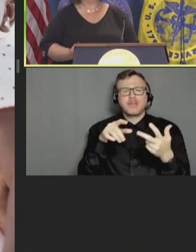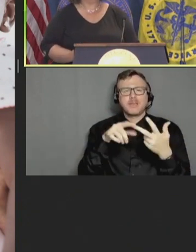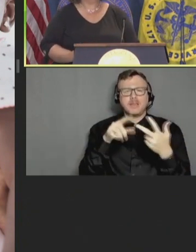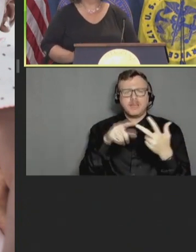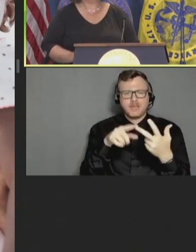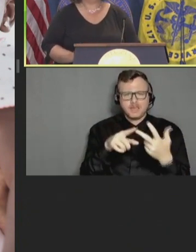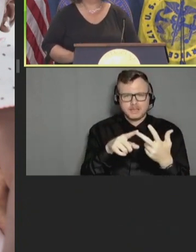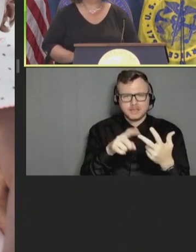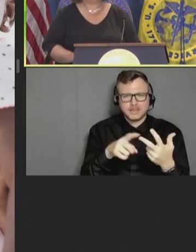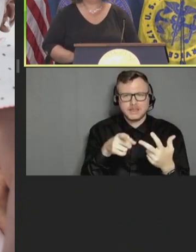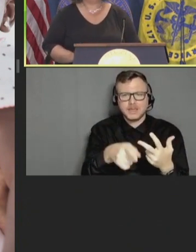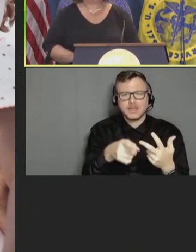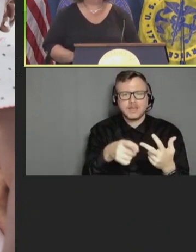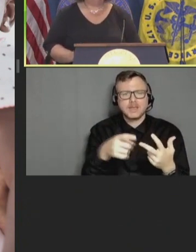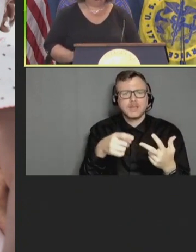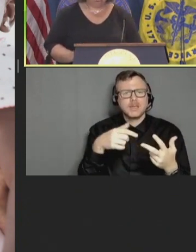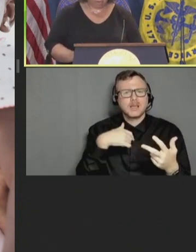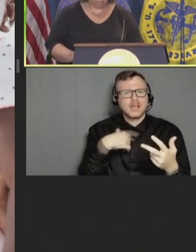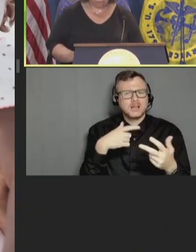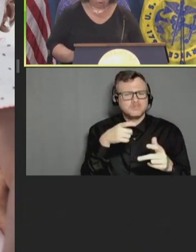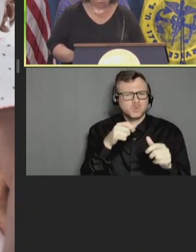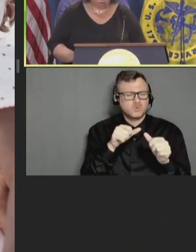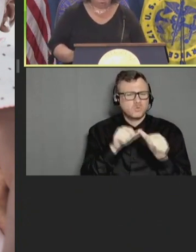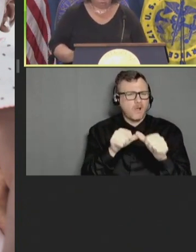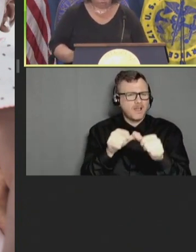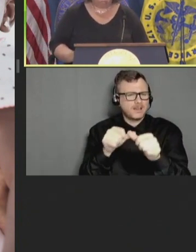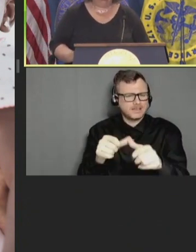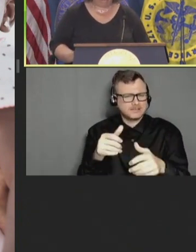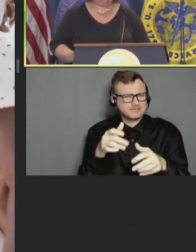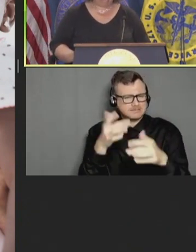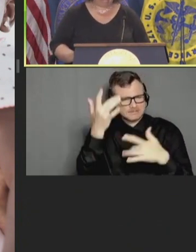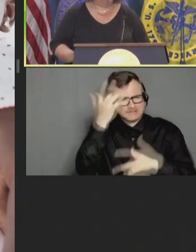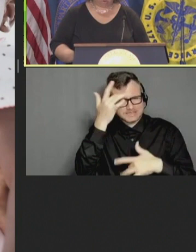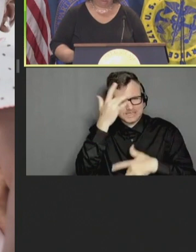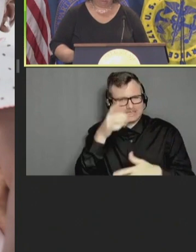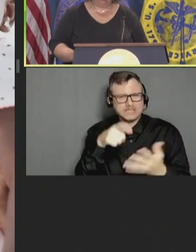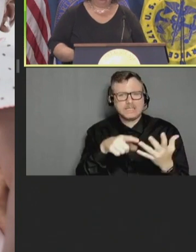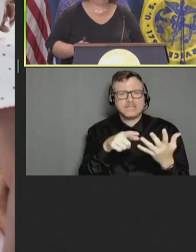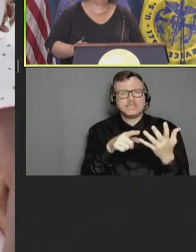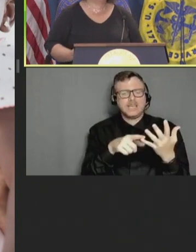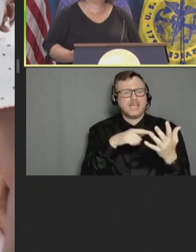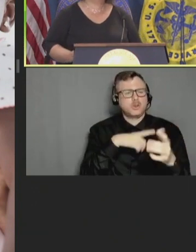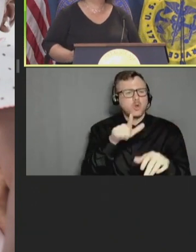is a conversation that's occurring. So, routine vaccination is one of the many initiatives that